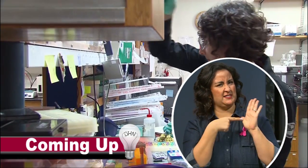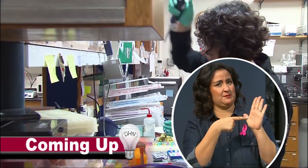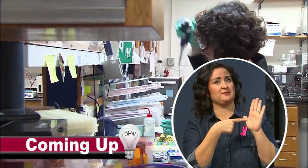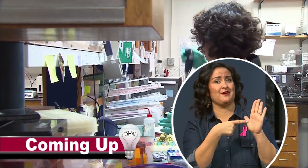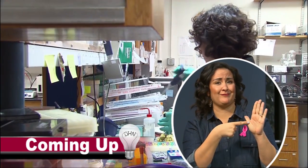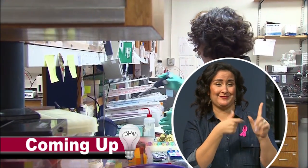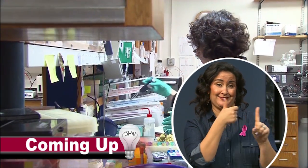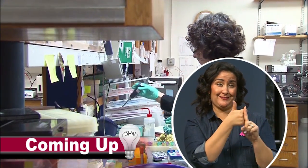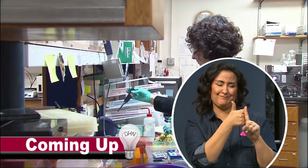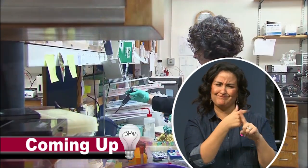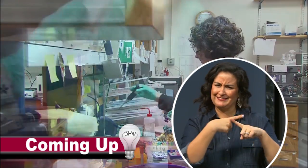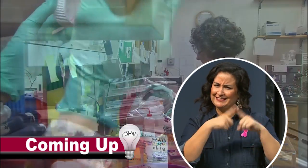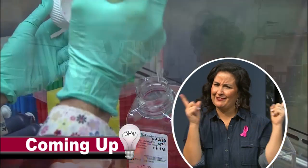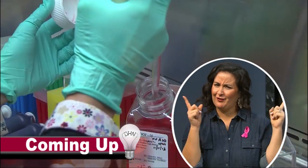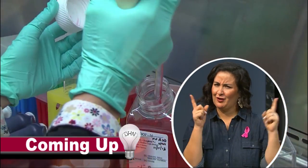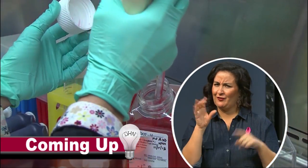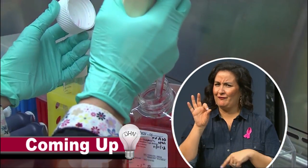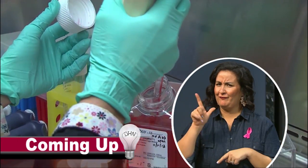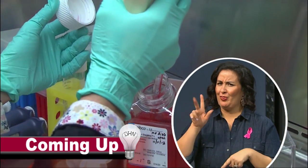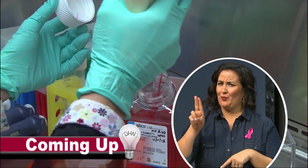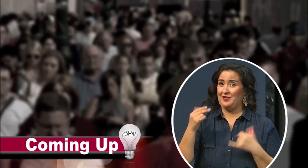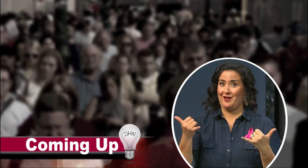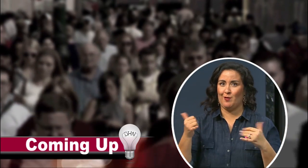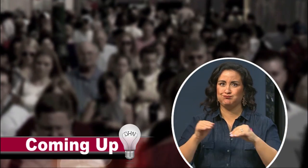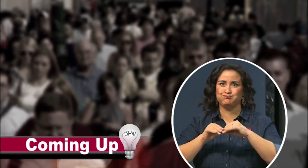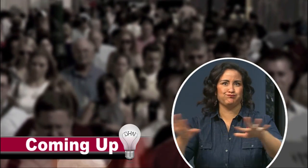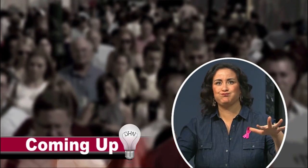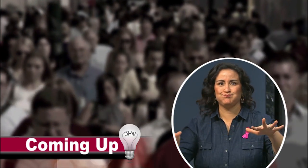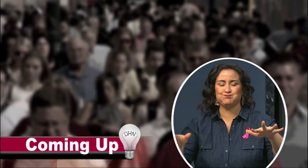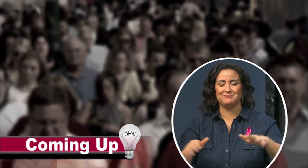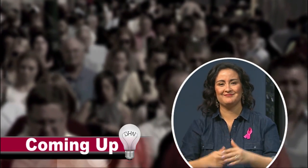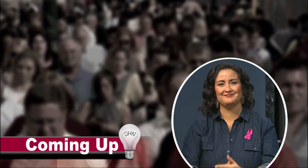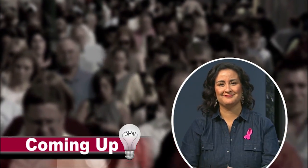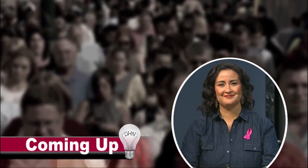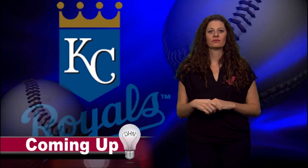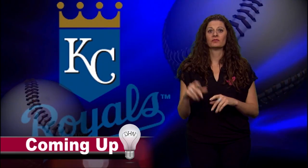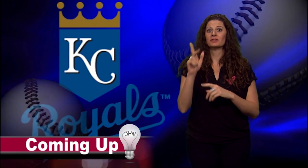how they differ from the respiratory virus that’s currently spreading.